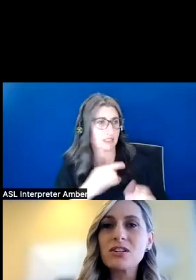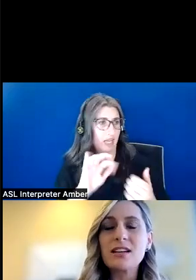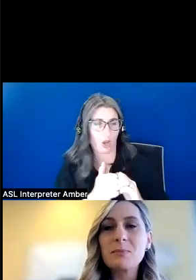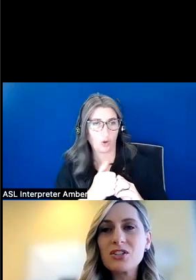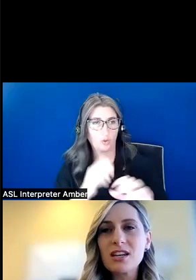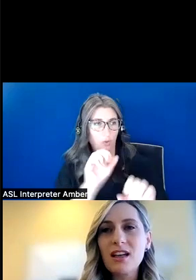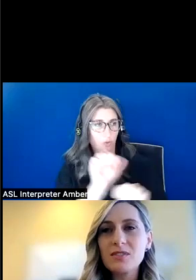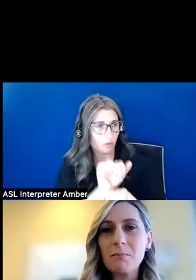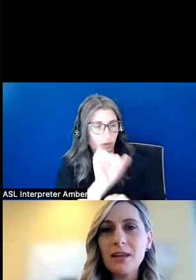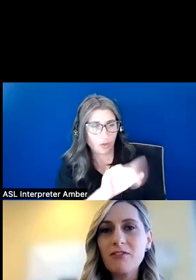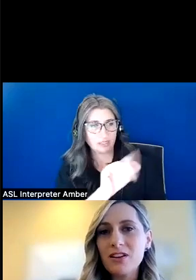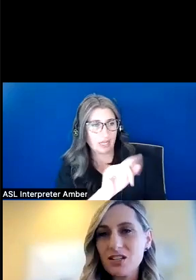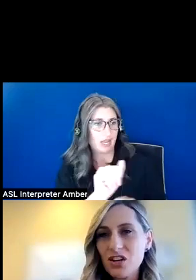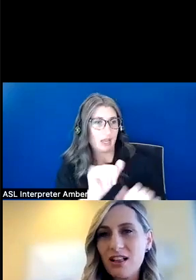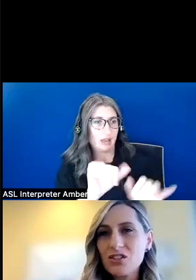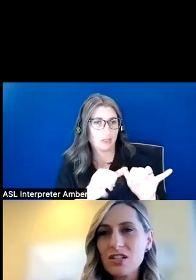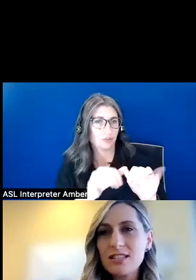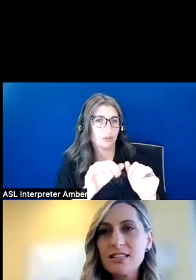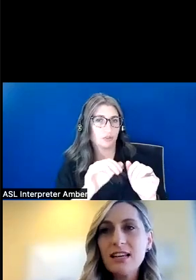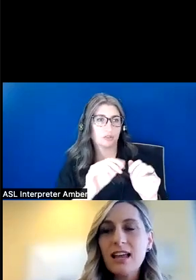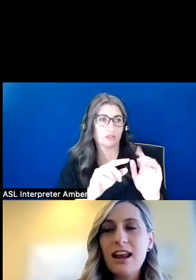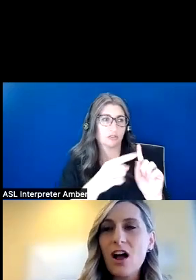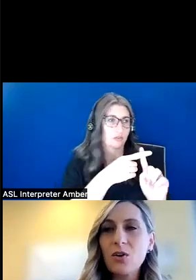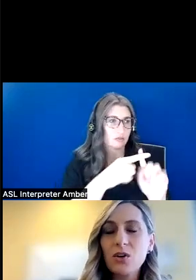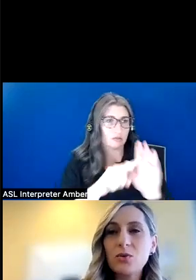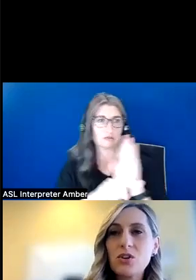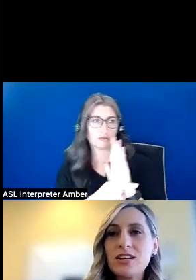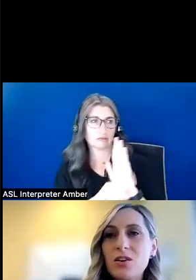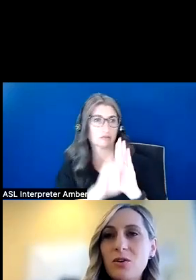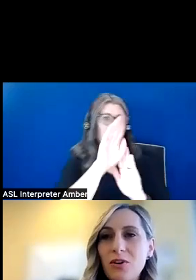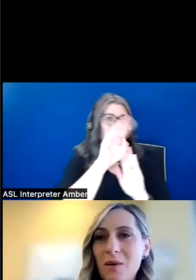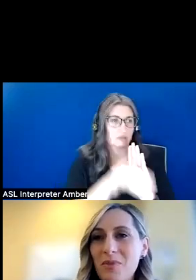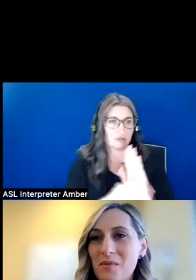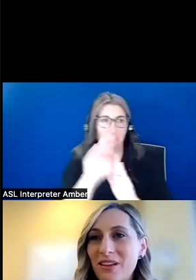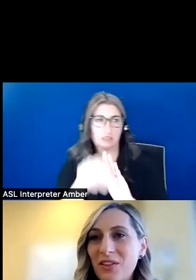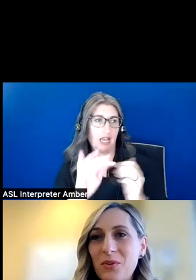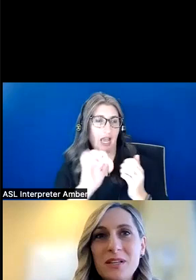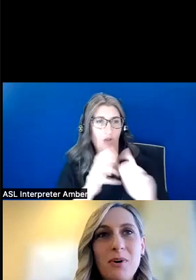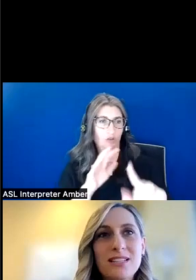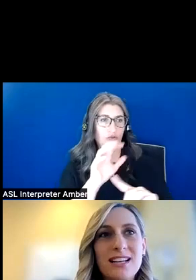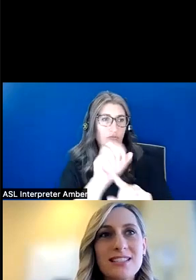measures, and especially some pitfalls and challenges, and how you tried to overcome them through this process.